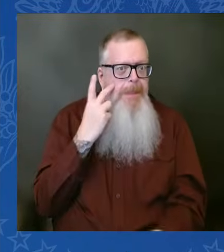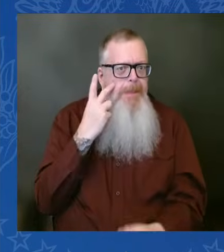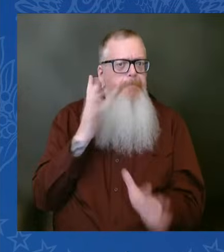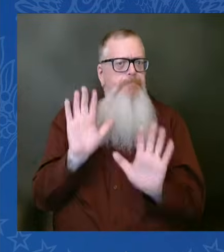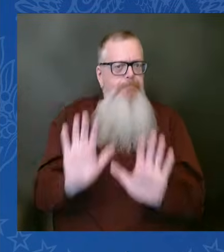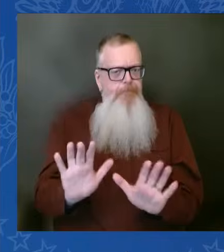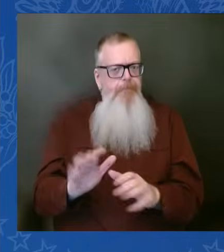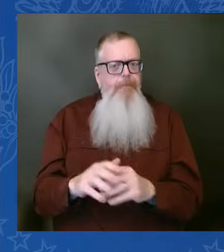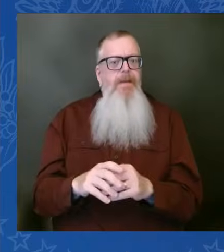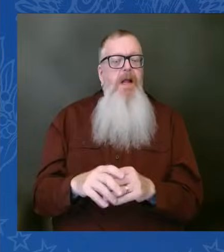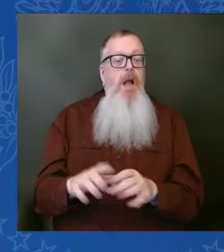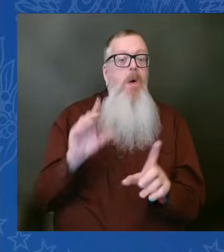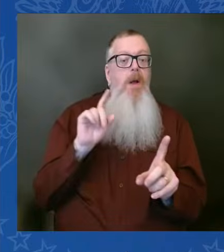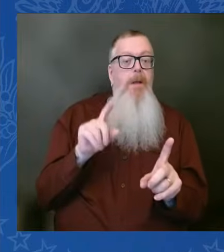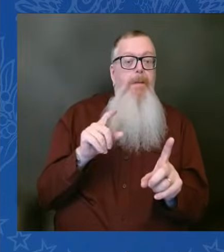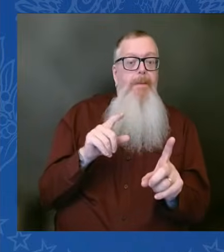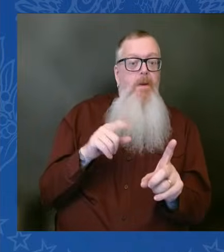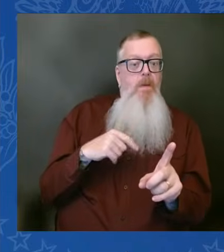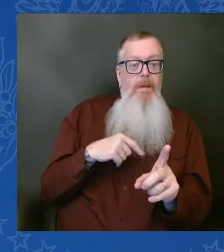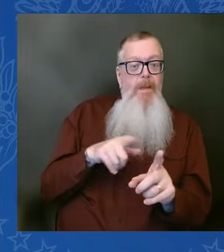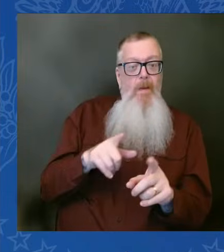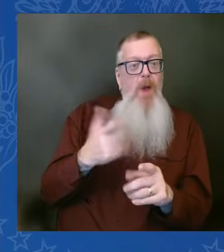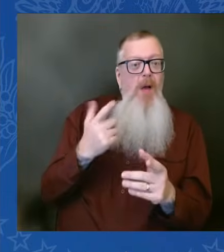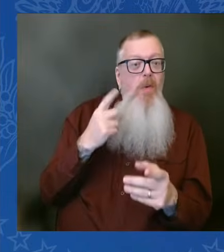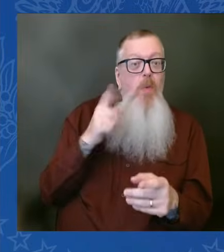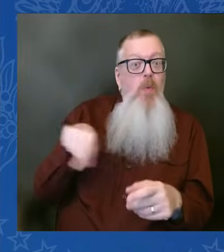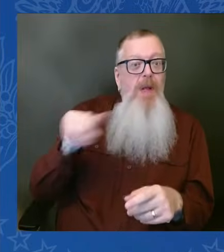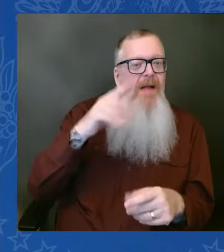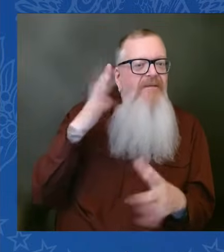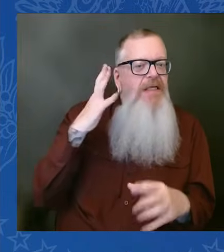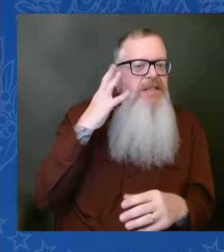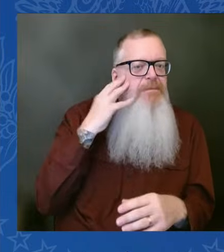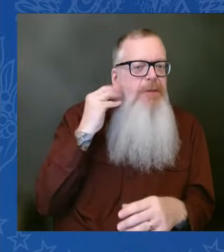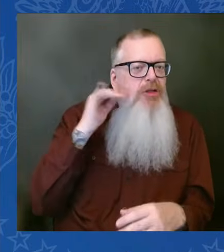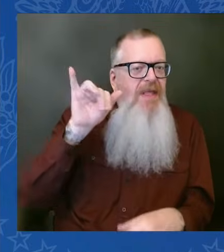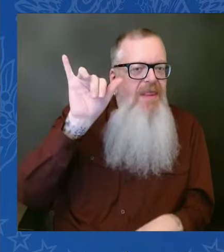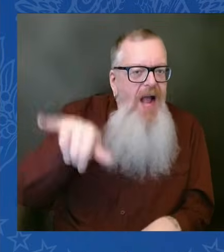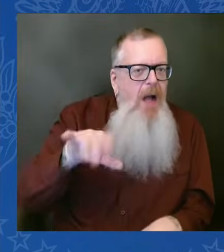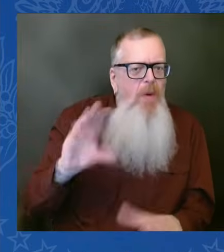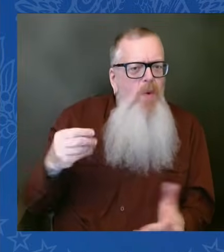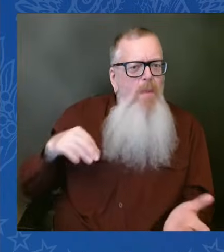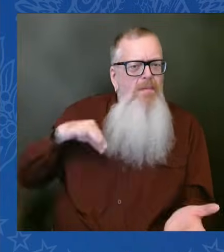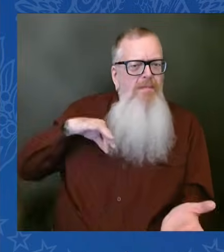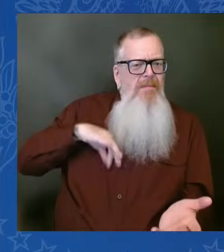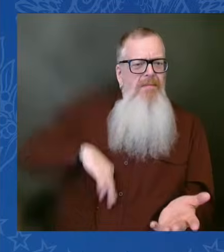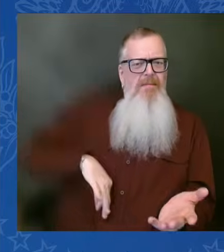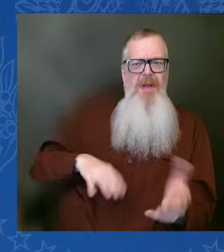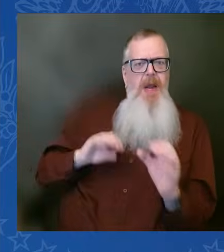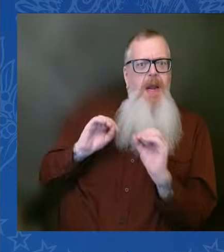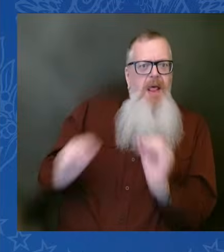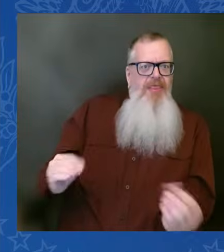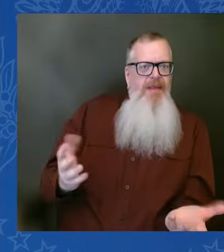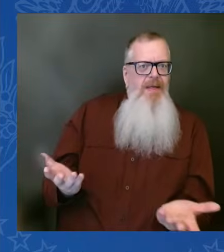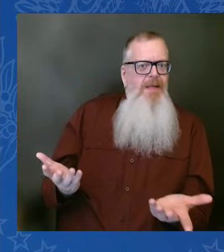(the president’s teleprompter shuts off) they just turned off my -- I’m going to go off my -- I lost the electricity here.